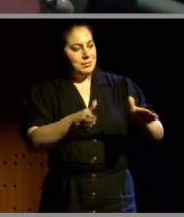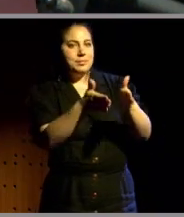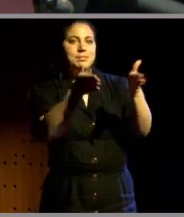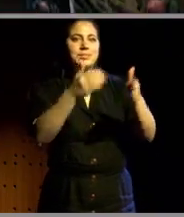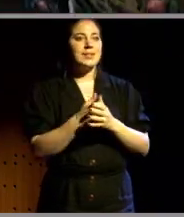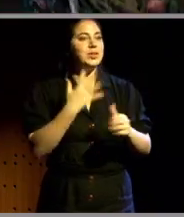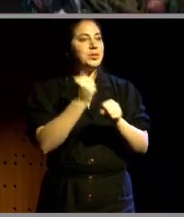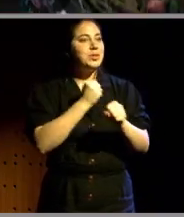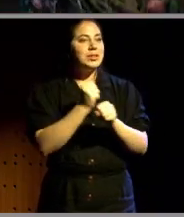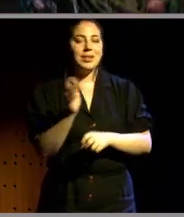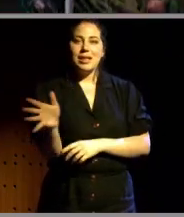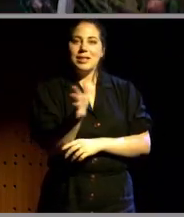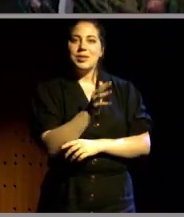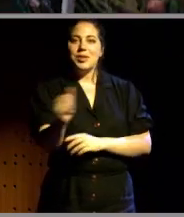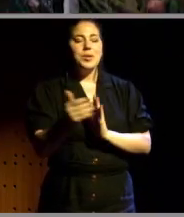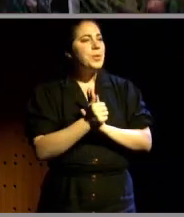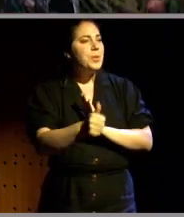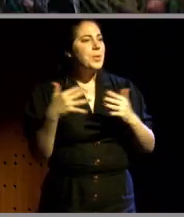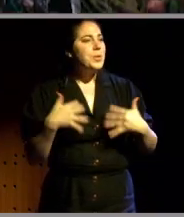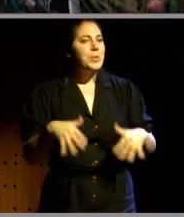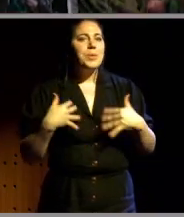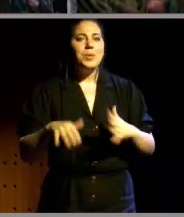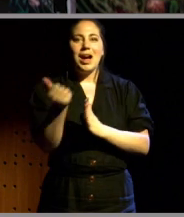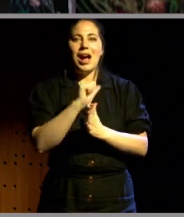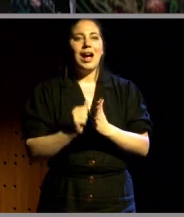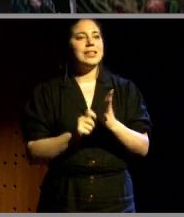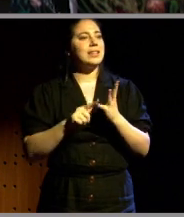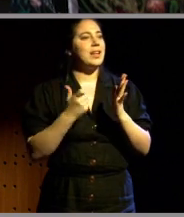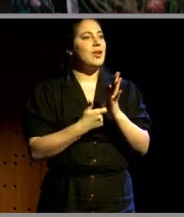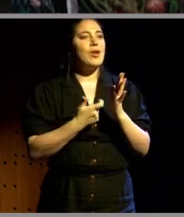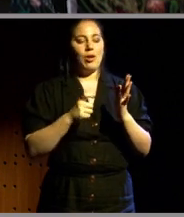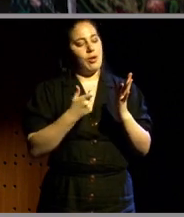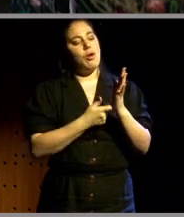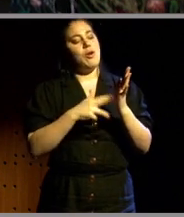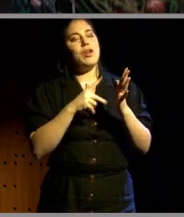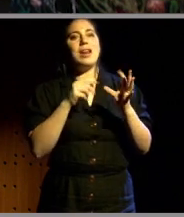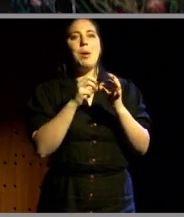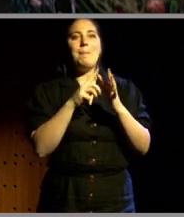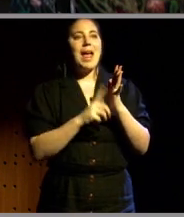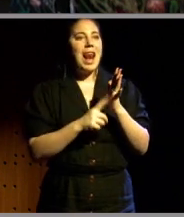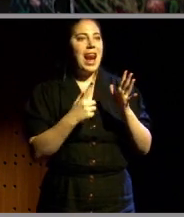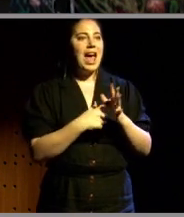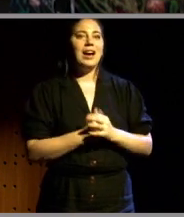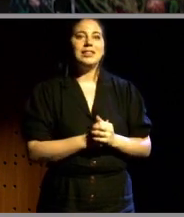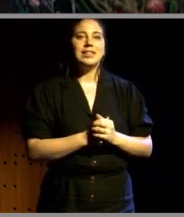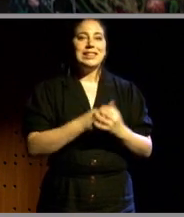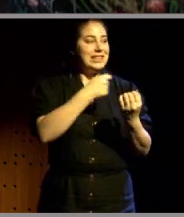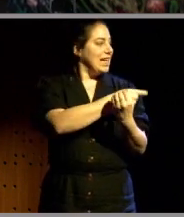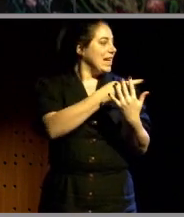the skilled senior artists at Ernabella Arts. Each award is a testament to the intricate artistry that dwells